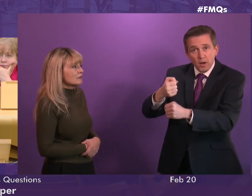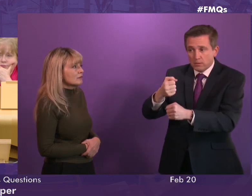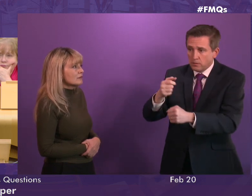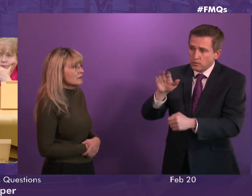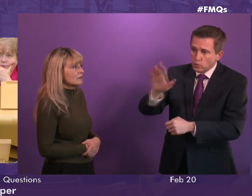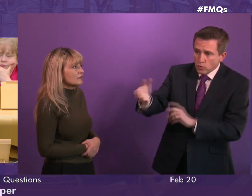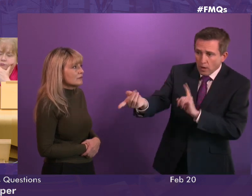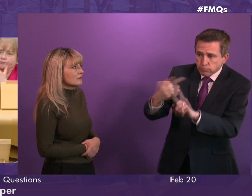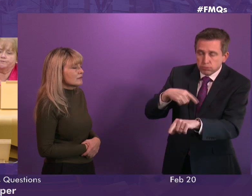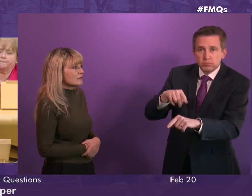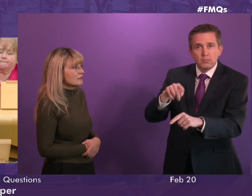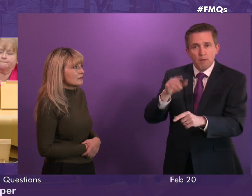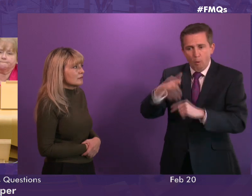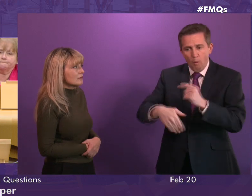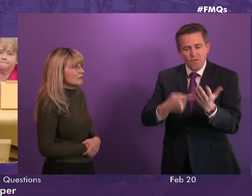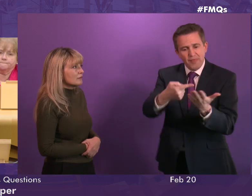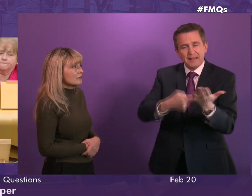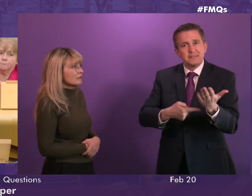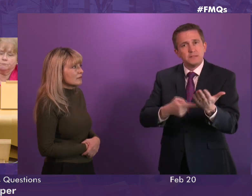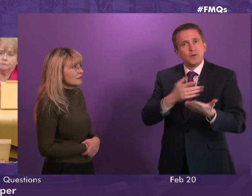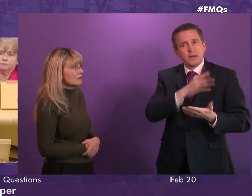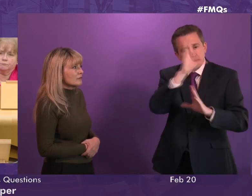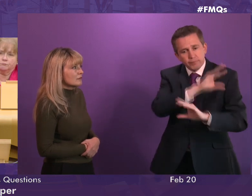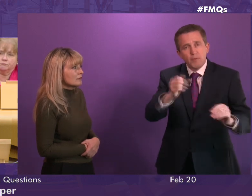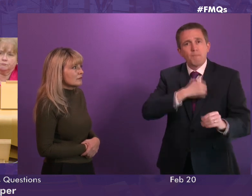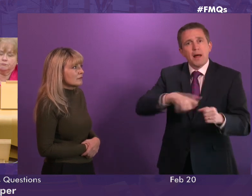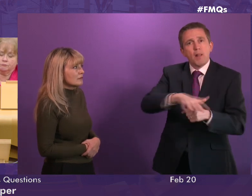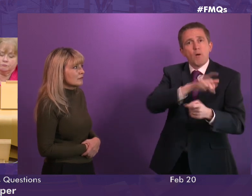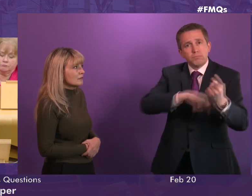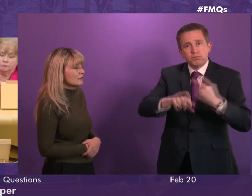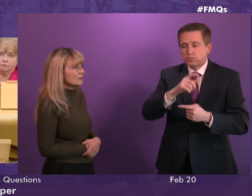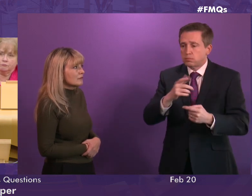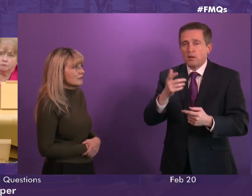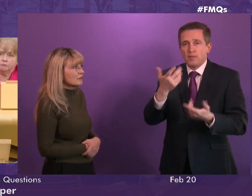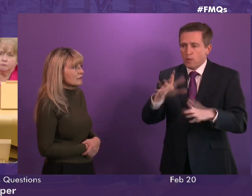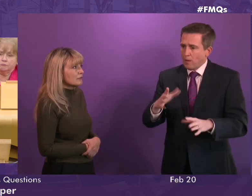a response that will reassure my constituents that sufficient safety measures are in place